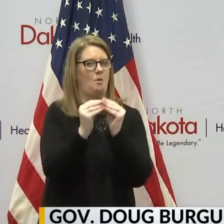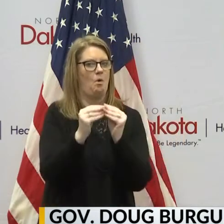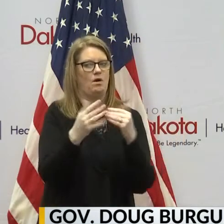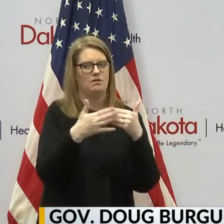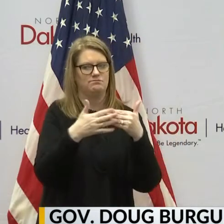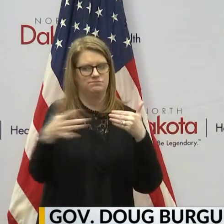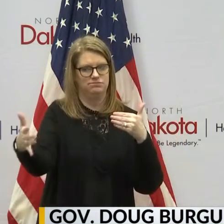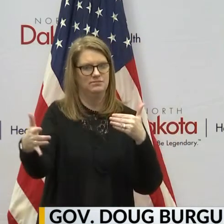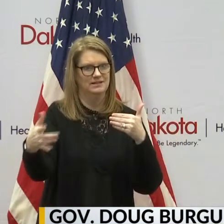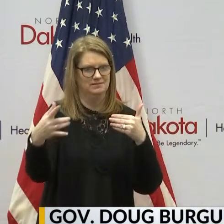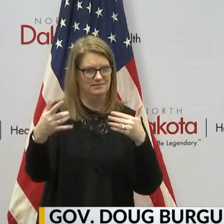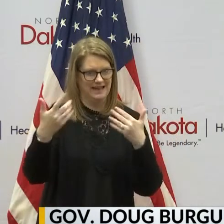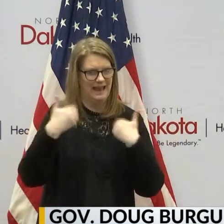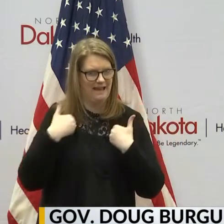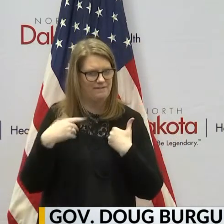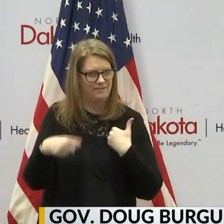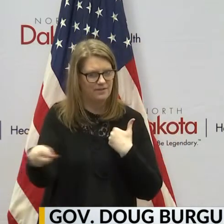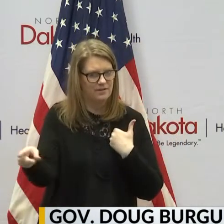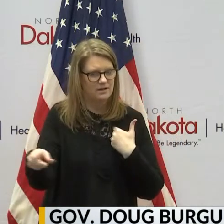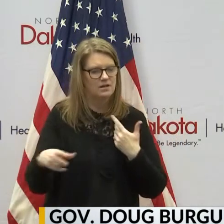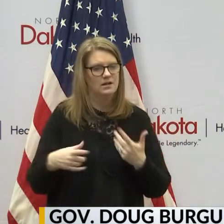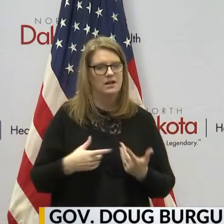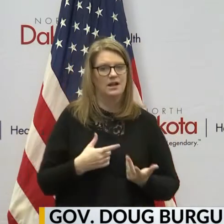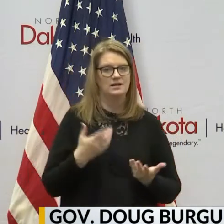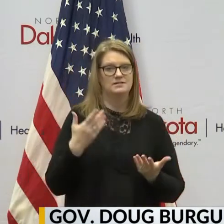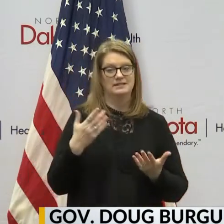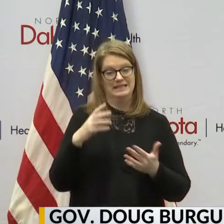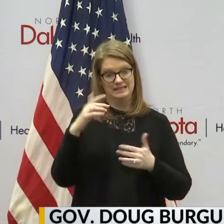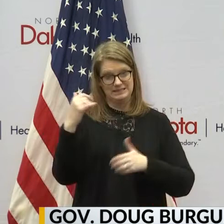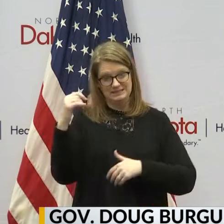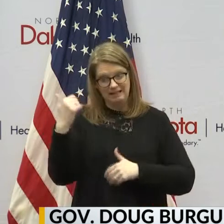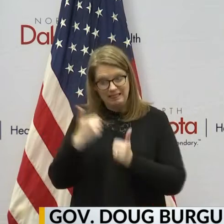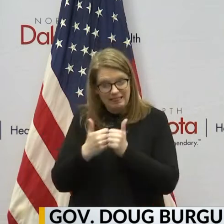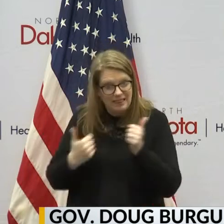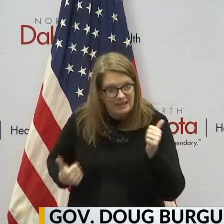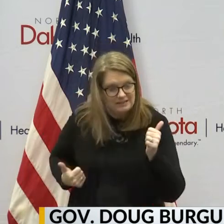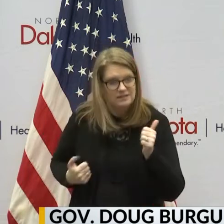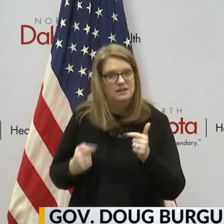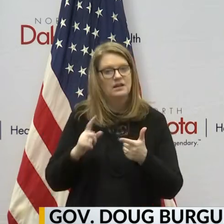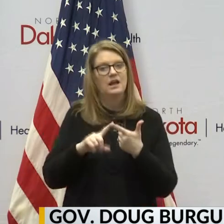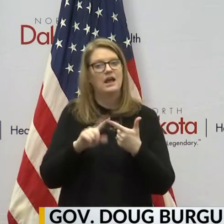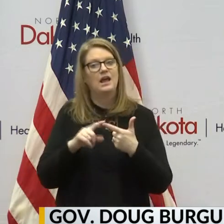DAKOTA, WE ARE ASSUMING THAT THERE MAY BE AT LEAST AS MANY AS 10 POSITIVE CASES FOR EVERYONE WE TURN UP THAT SHOWS